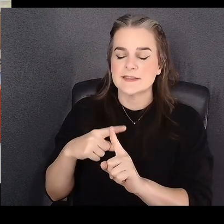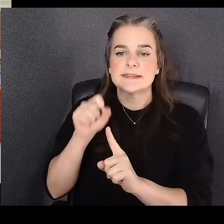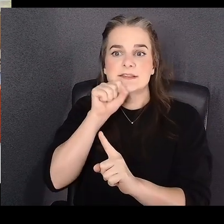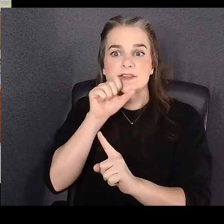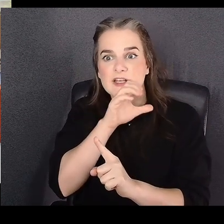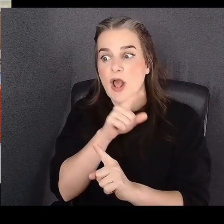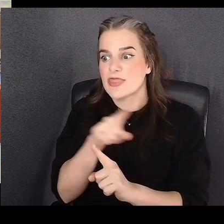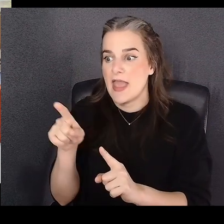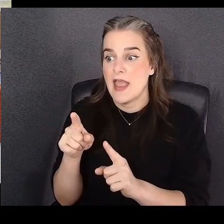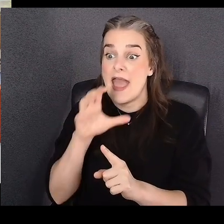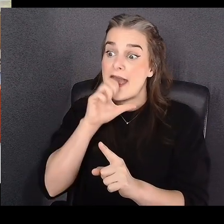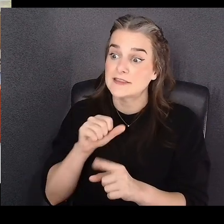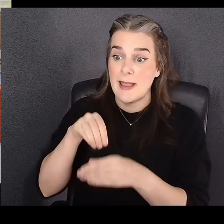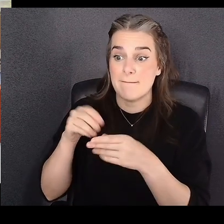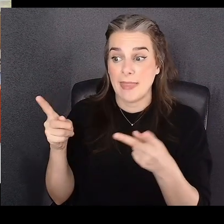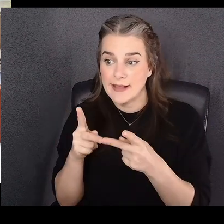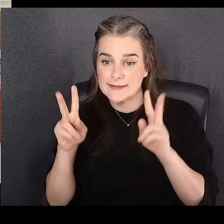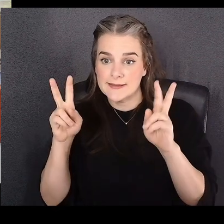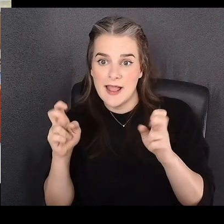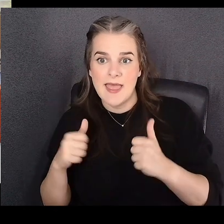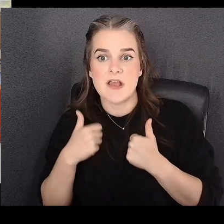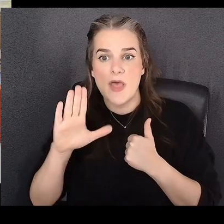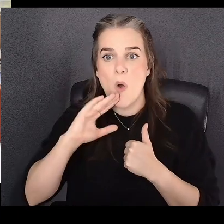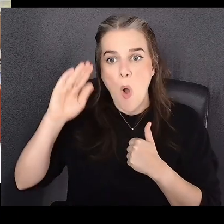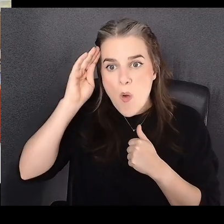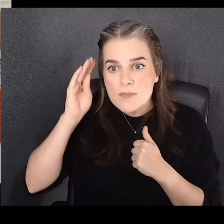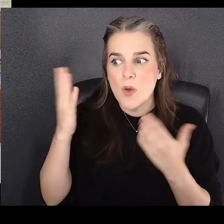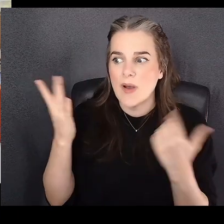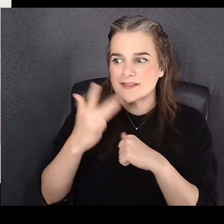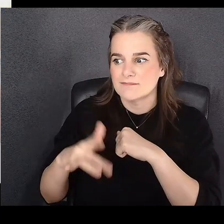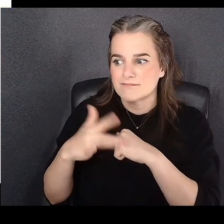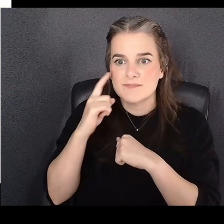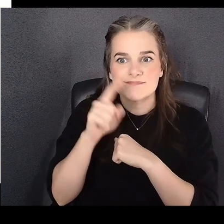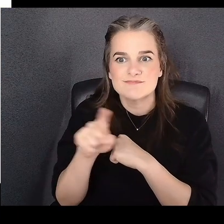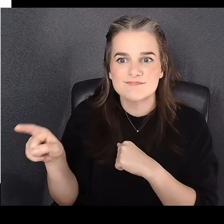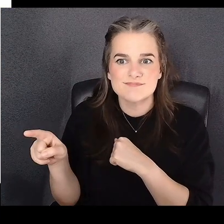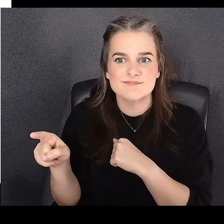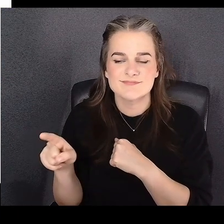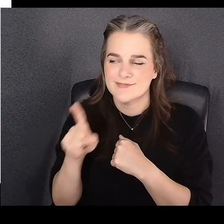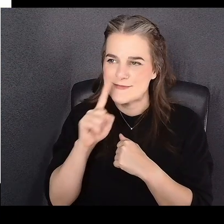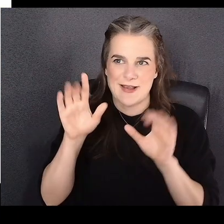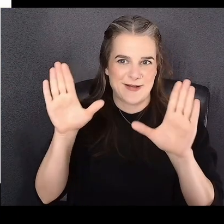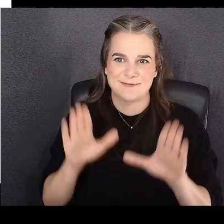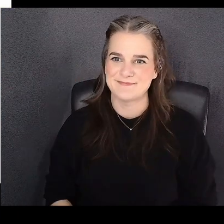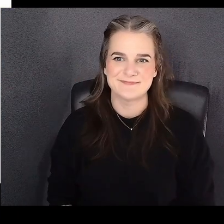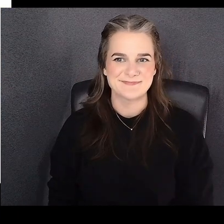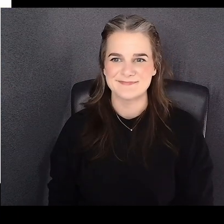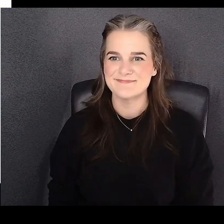and learning what is available for them, which is really awesome. So really talking about our programs,